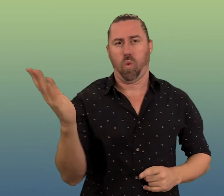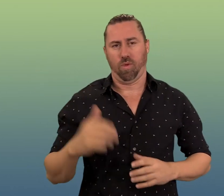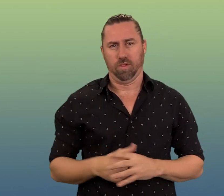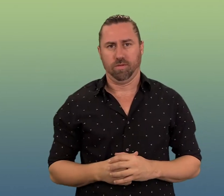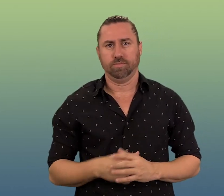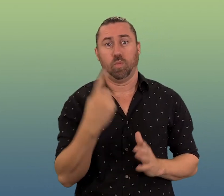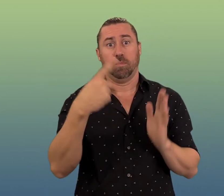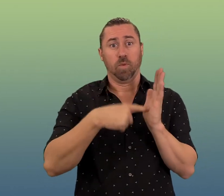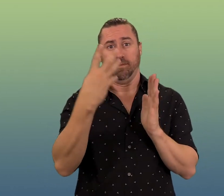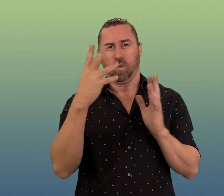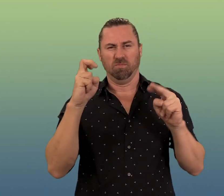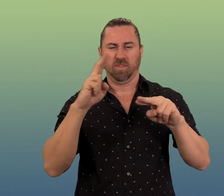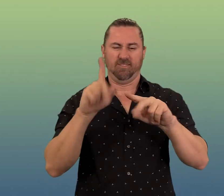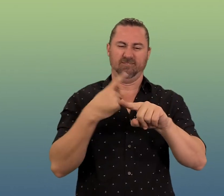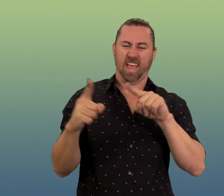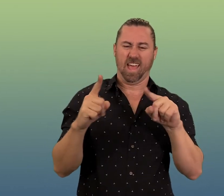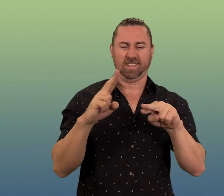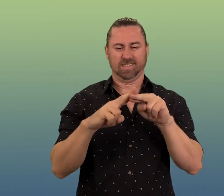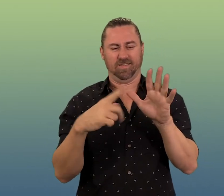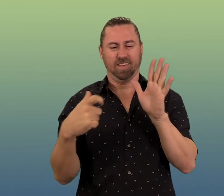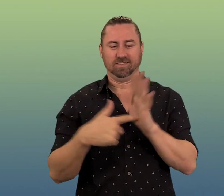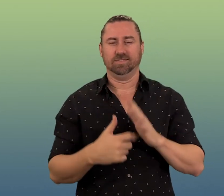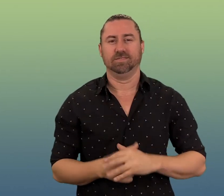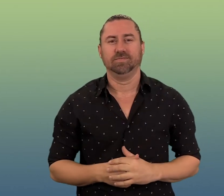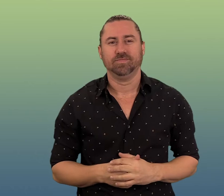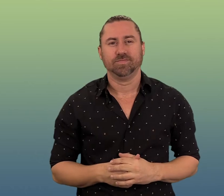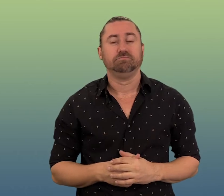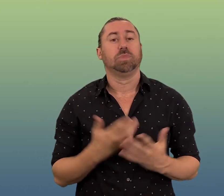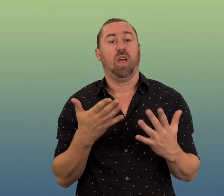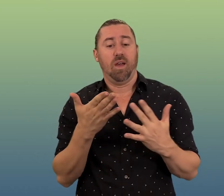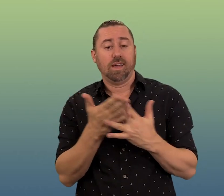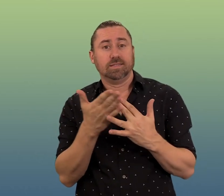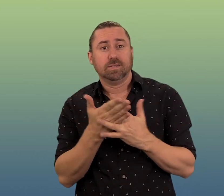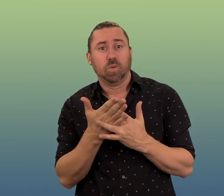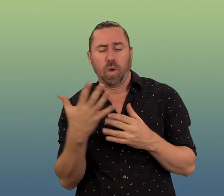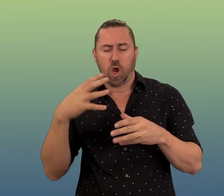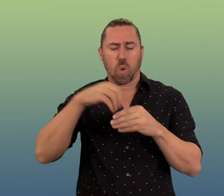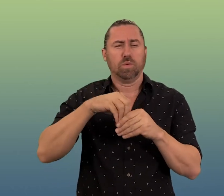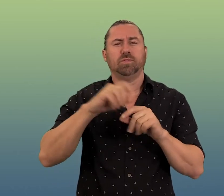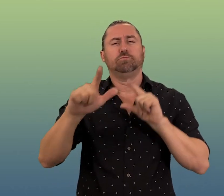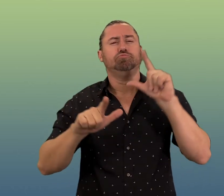One point four. Fast facts. Accessible and inclusive transport